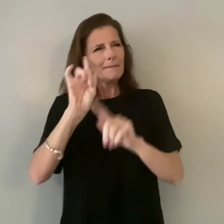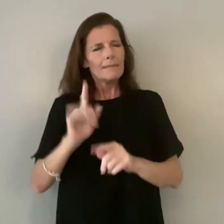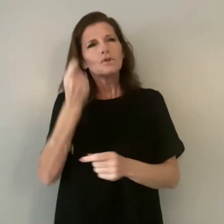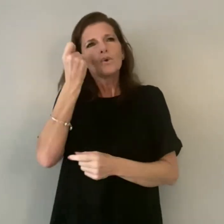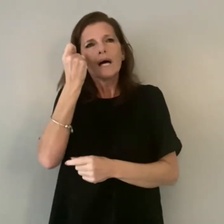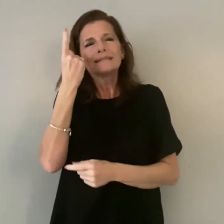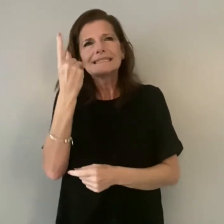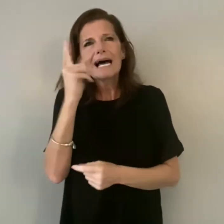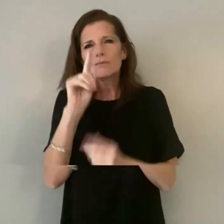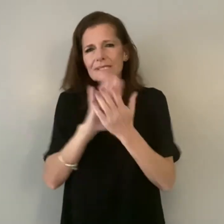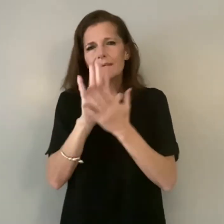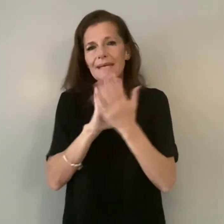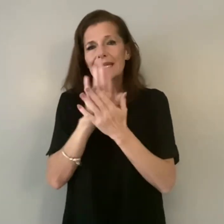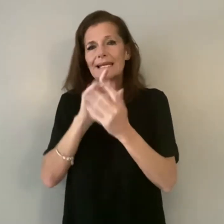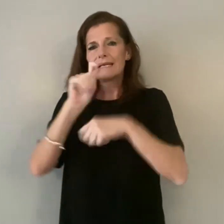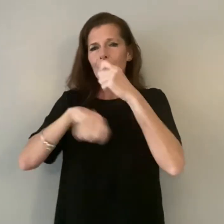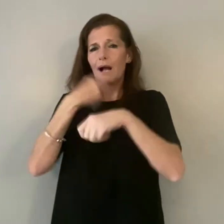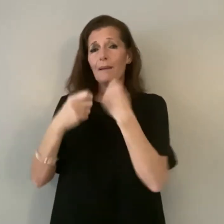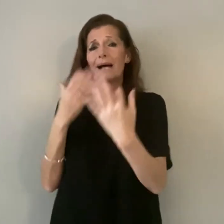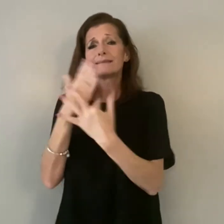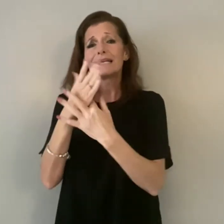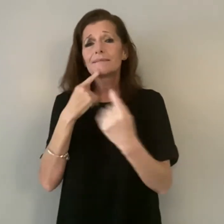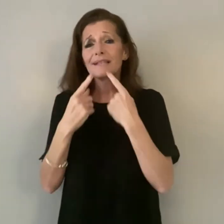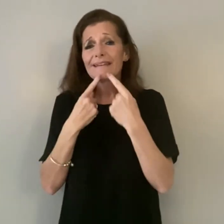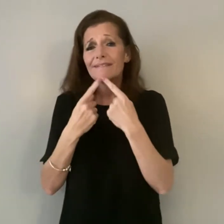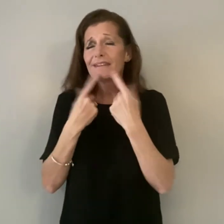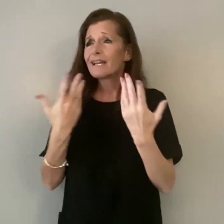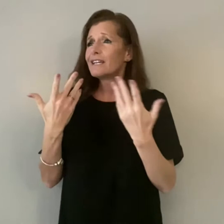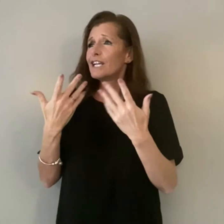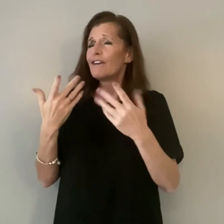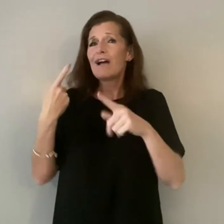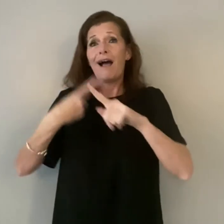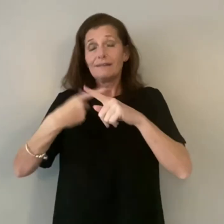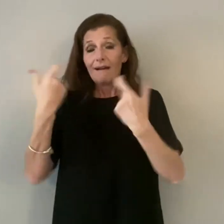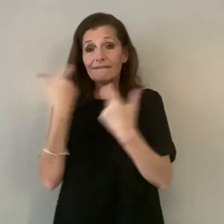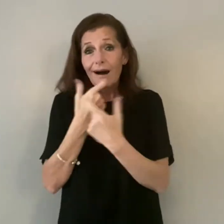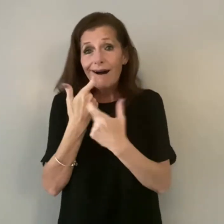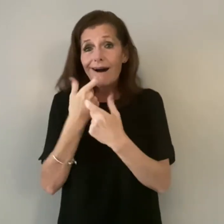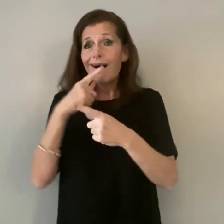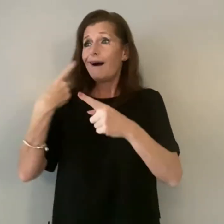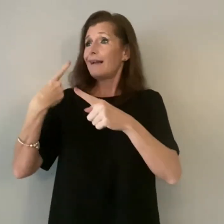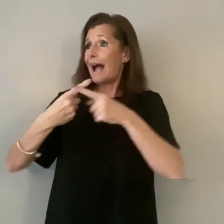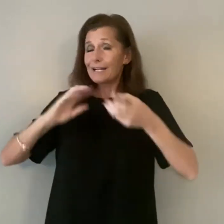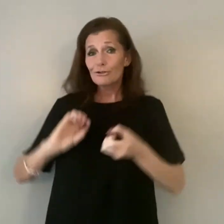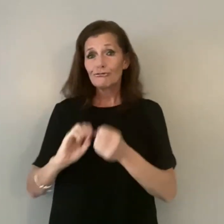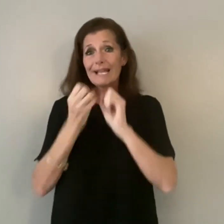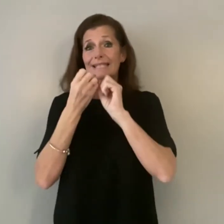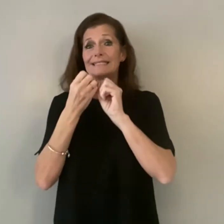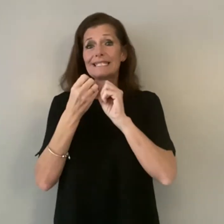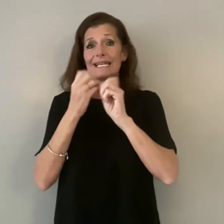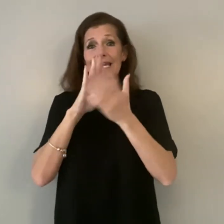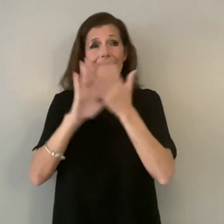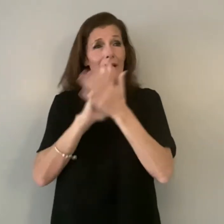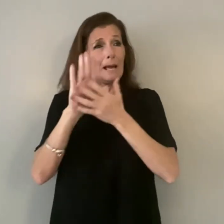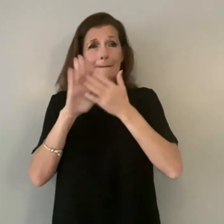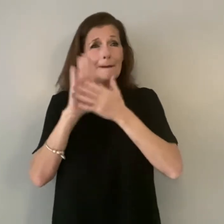and make it accessible and hopefully fun or creative in some way to expand the reach of